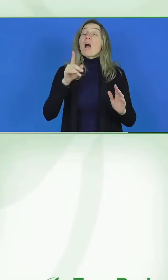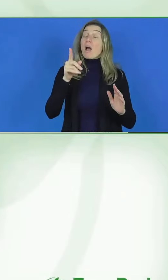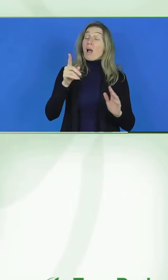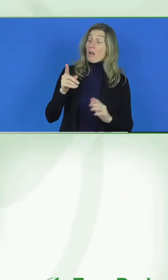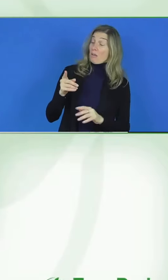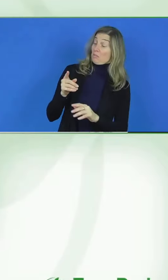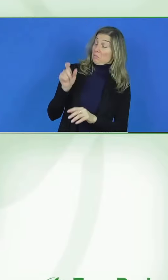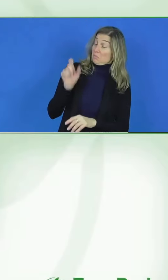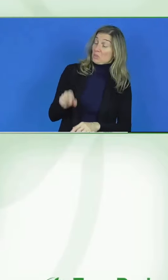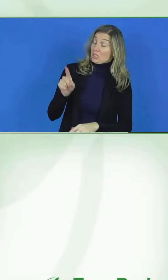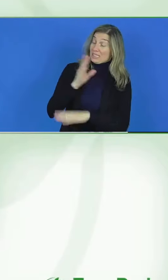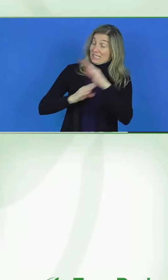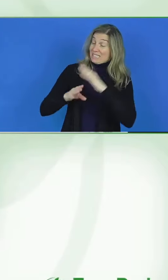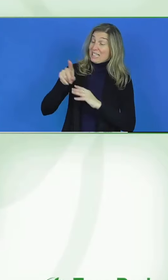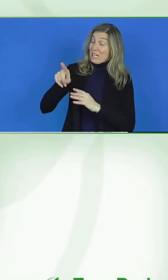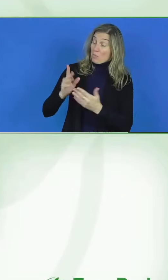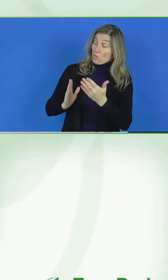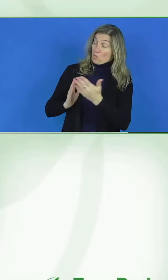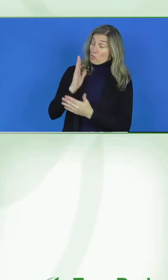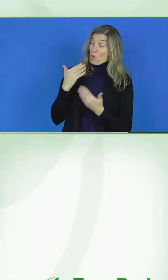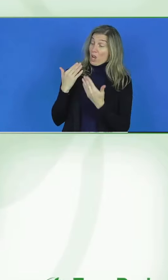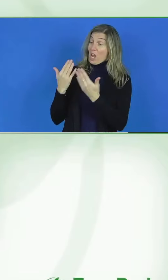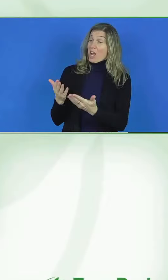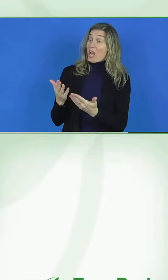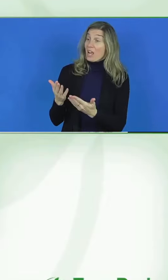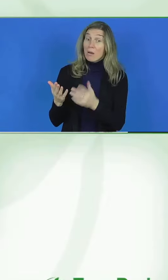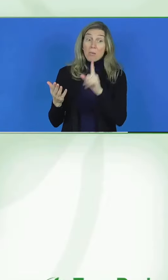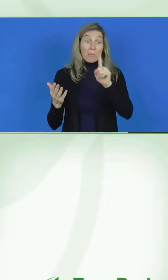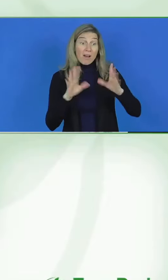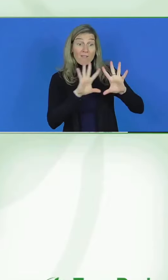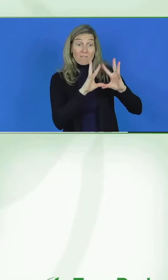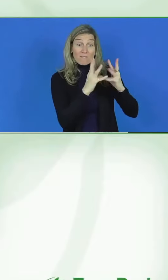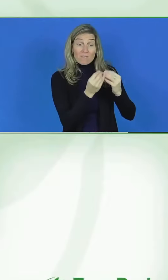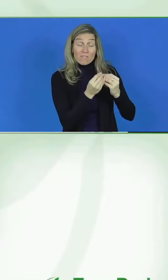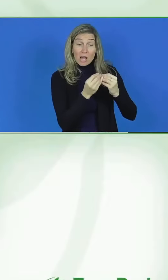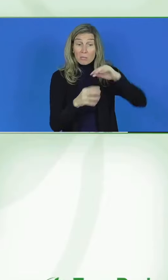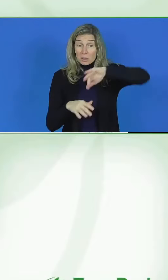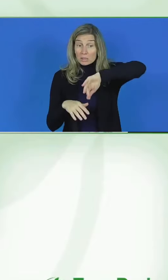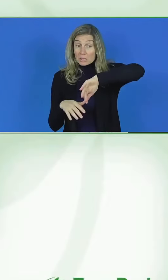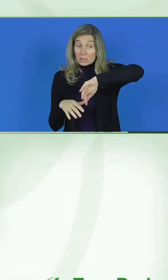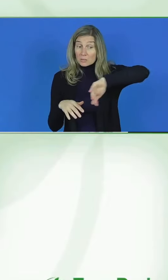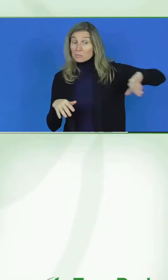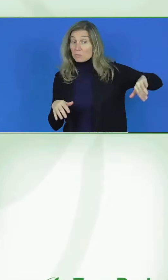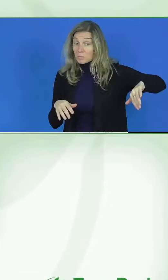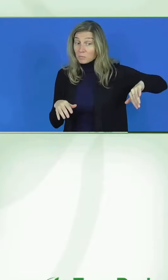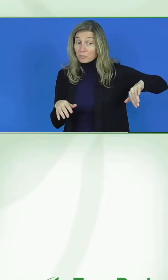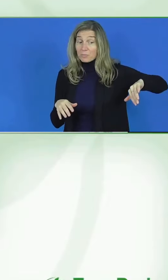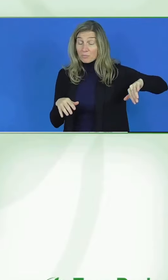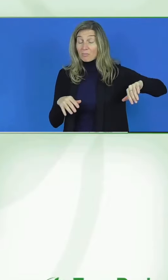budgeting is focused only on the person, we forget the family often